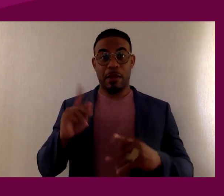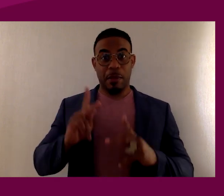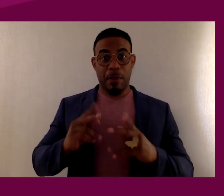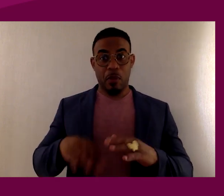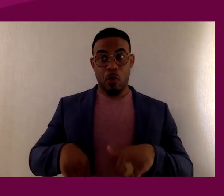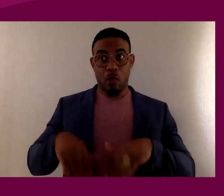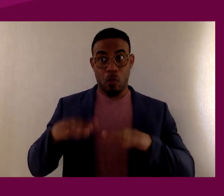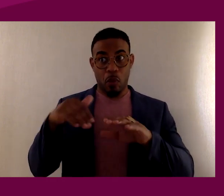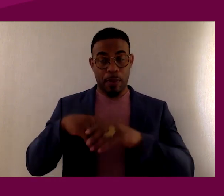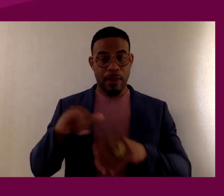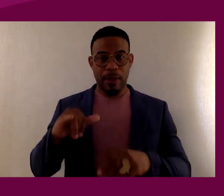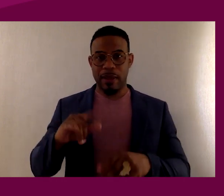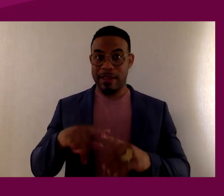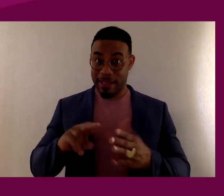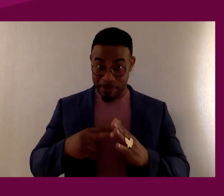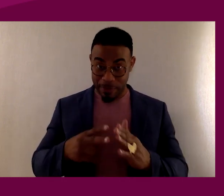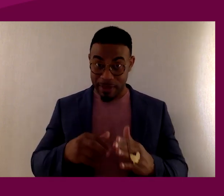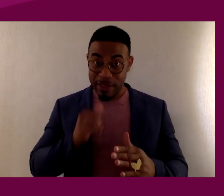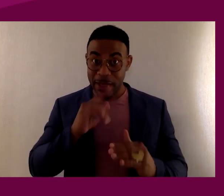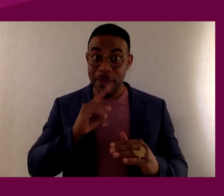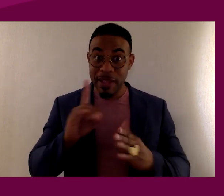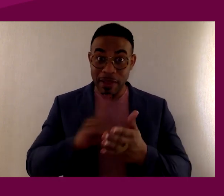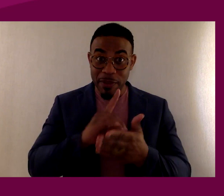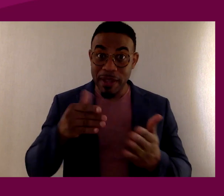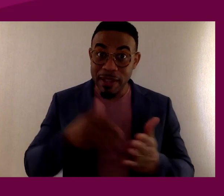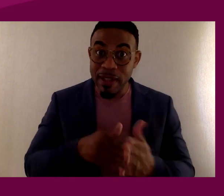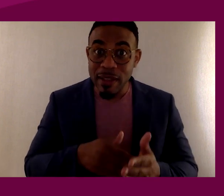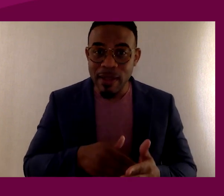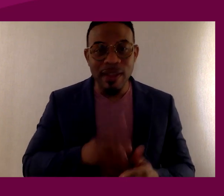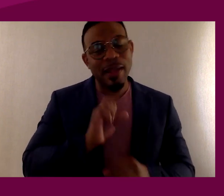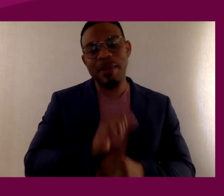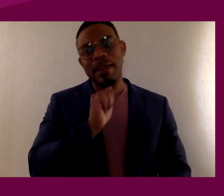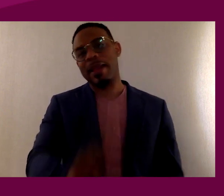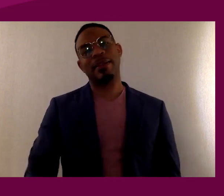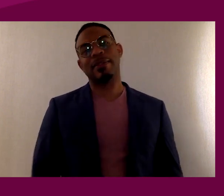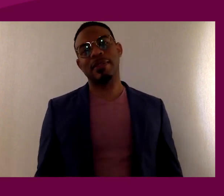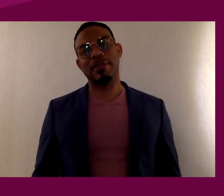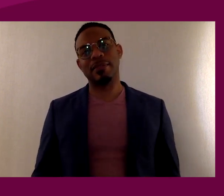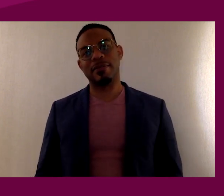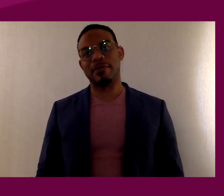that young disabled people are growing up in. Does that mean they're not being discriminated?